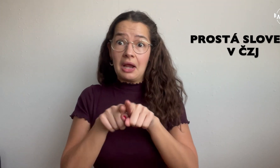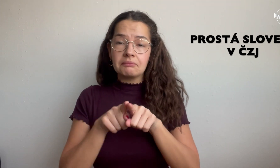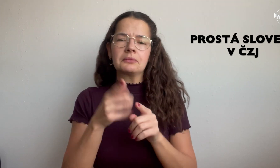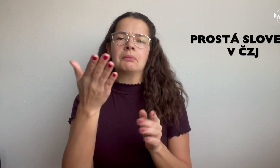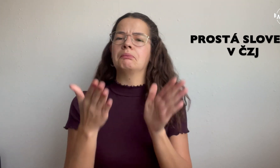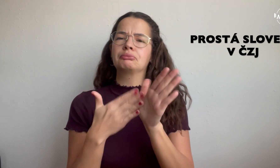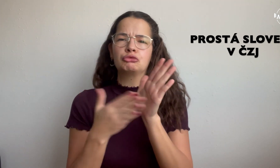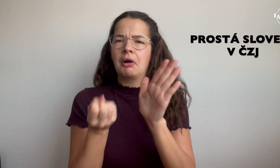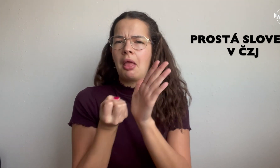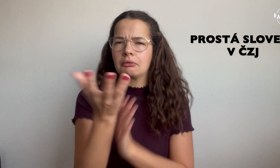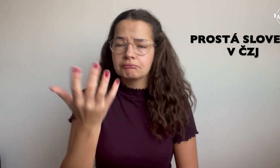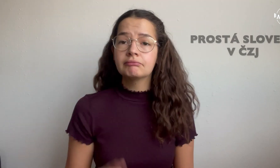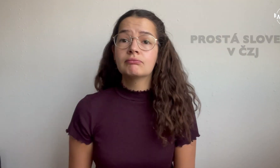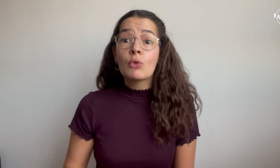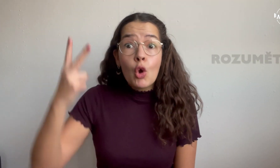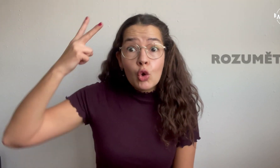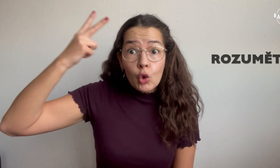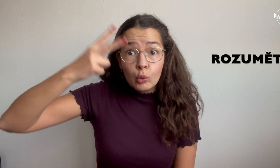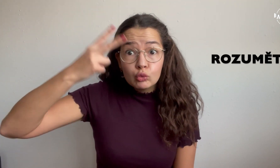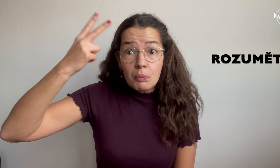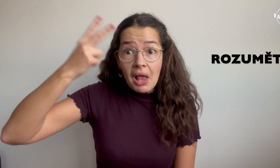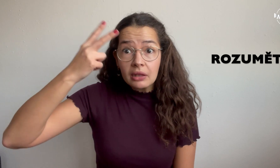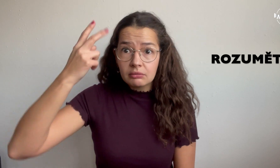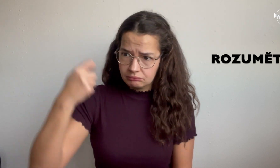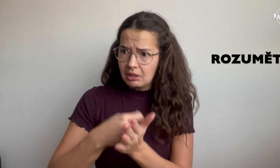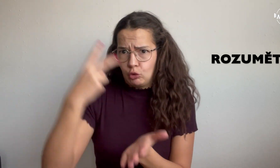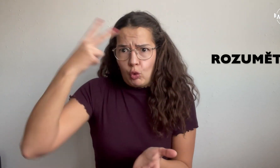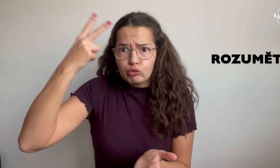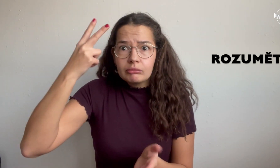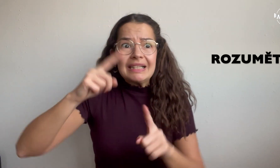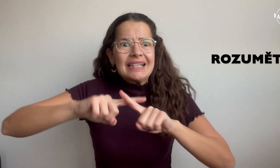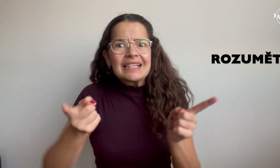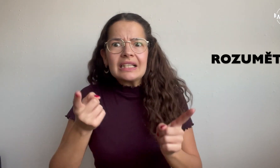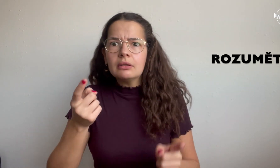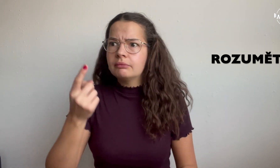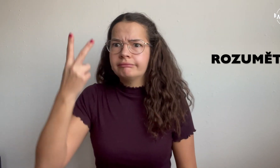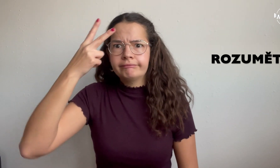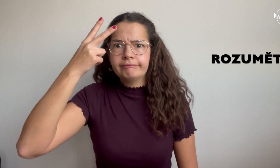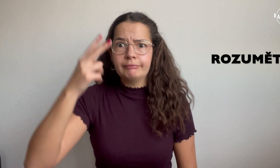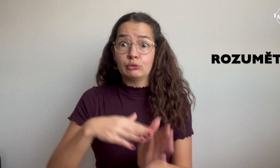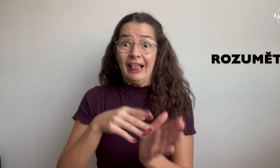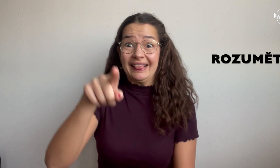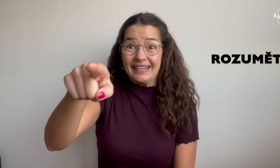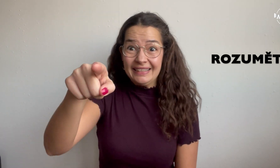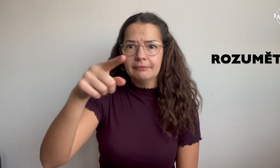For example the verb UNDERSTAND. If we use it in a sentence “You understand”, we won’t sign it towards the other person,